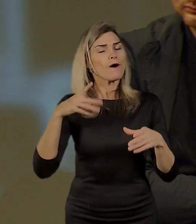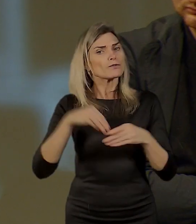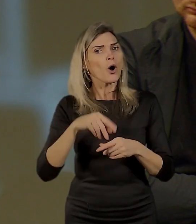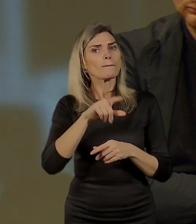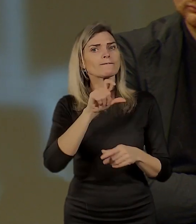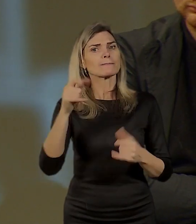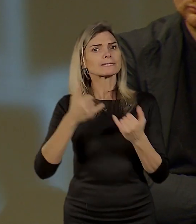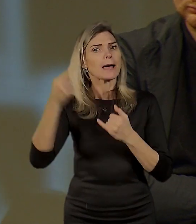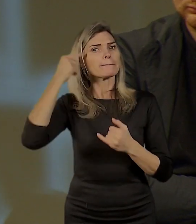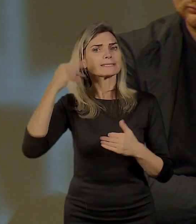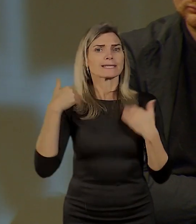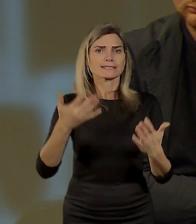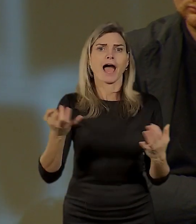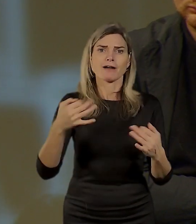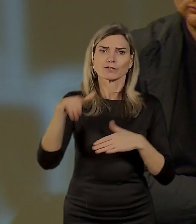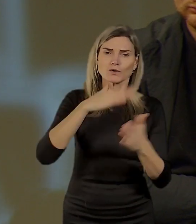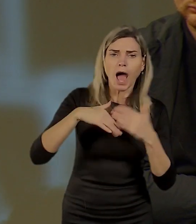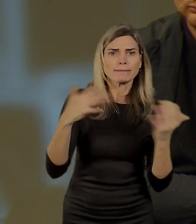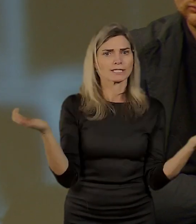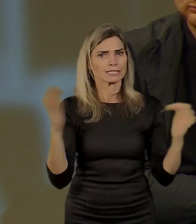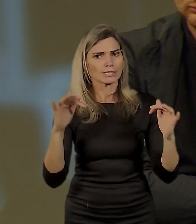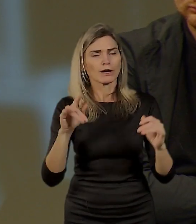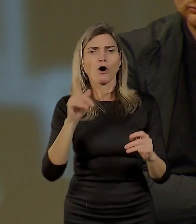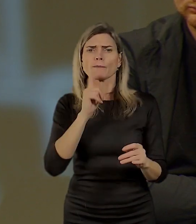The area is defined as a mixed area.